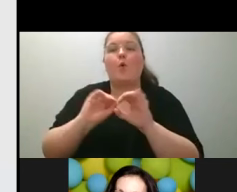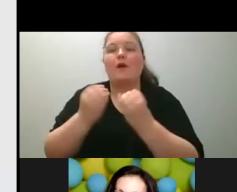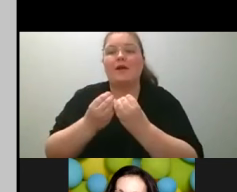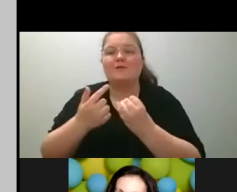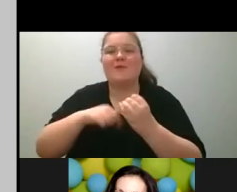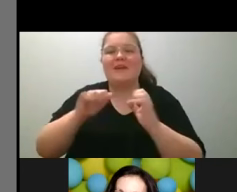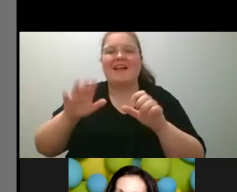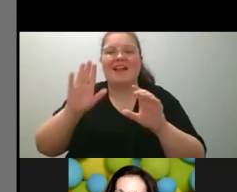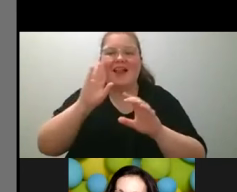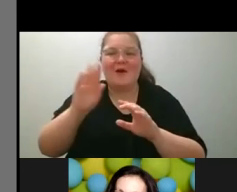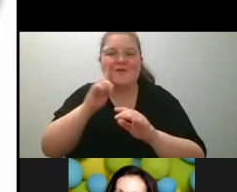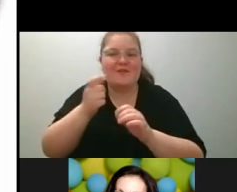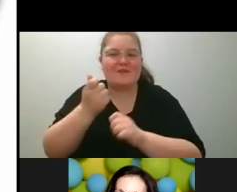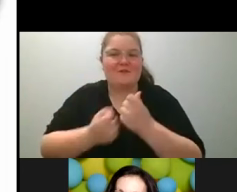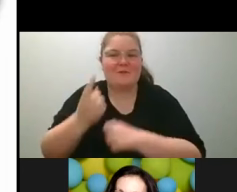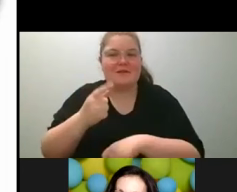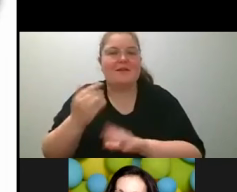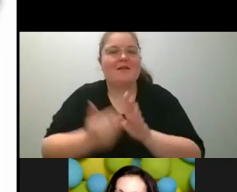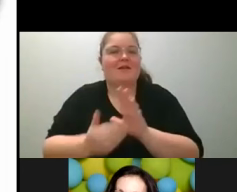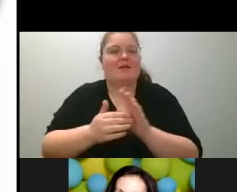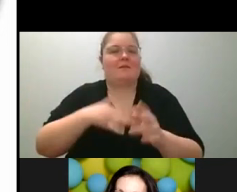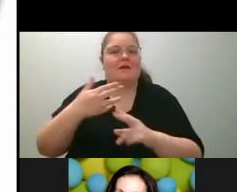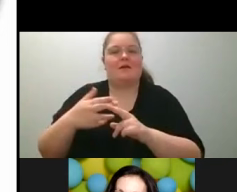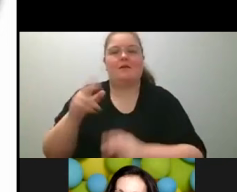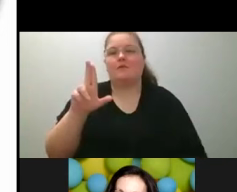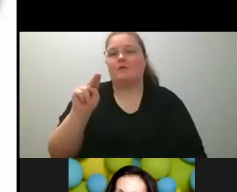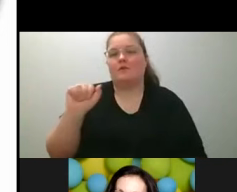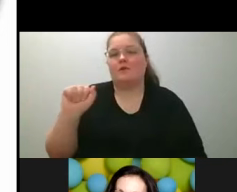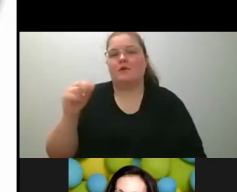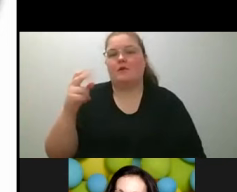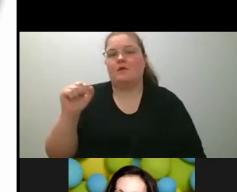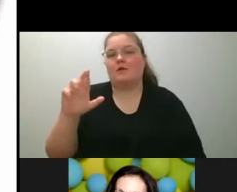Likewise, again my name is Una Hartzell-Baird and my pronouns are she/her.